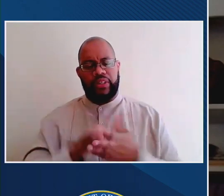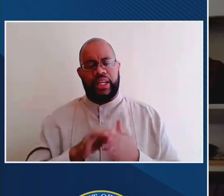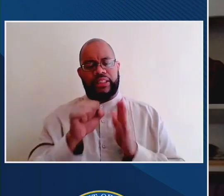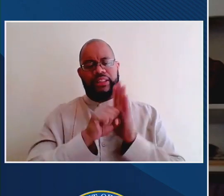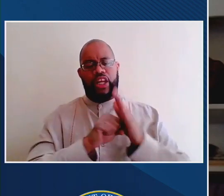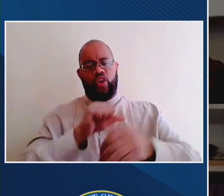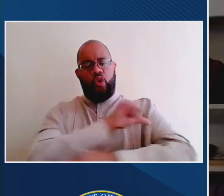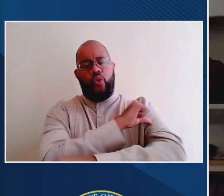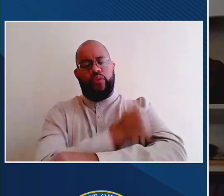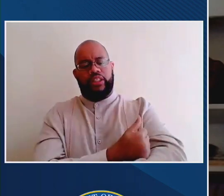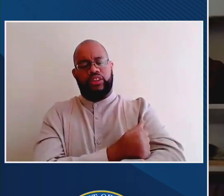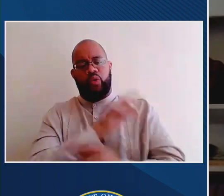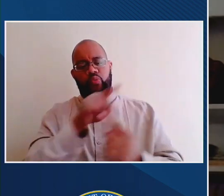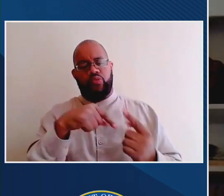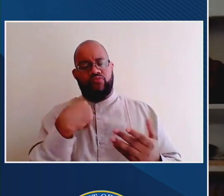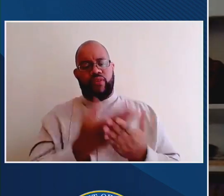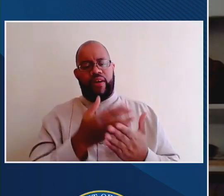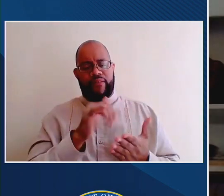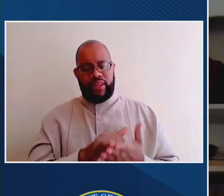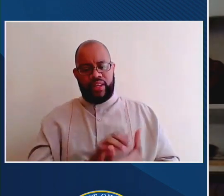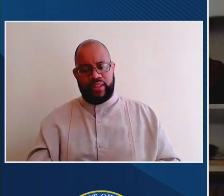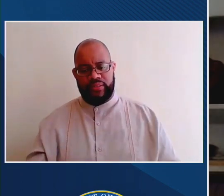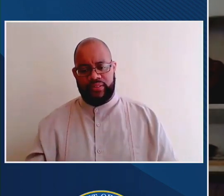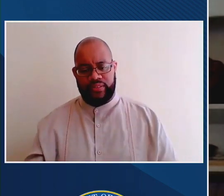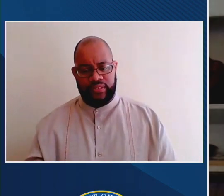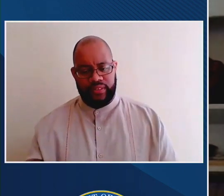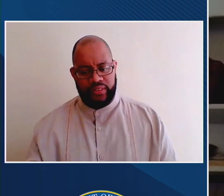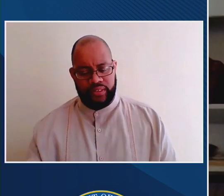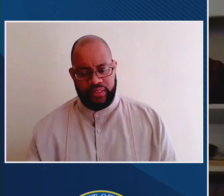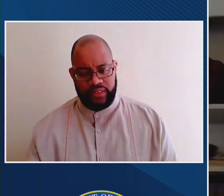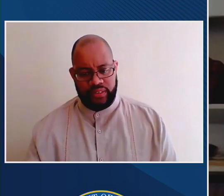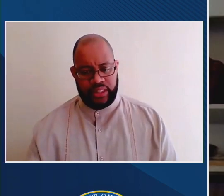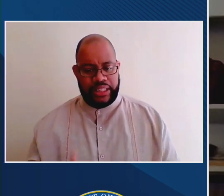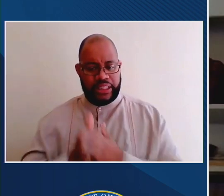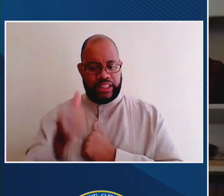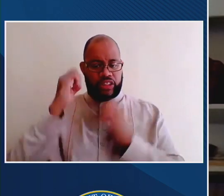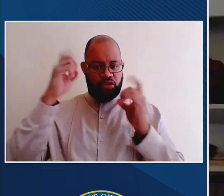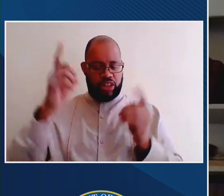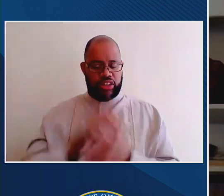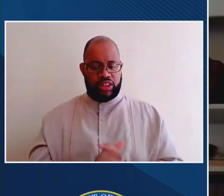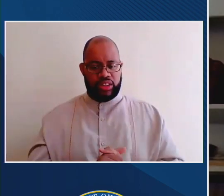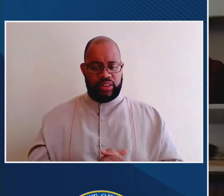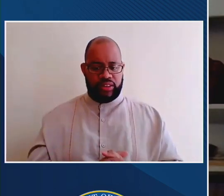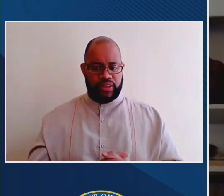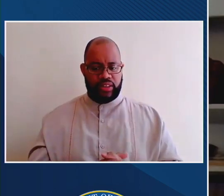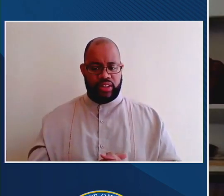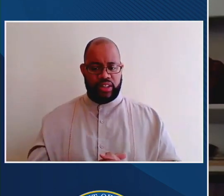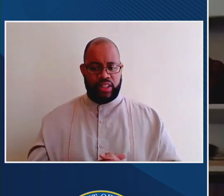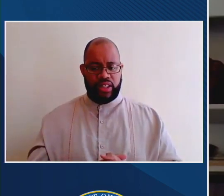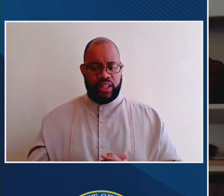When we get to distance education and R2T4 Returning to Title IV funds, David will be